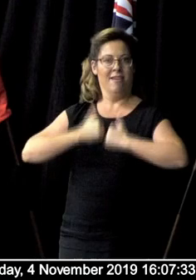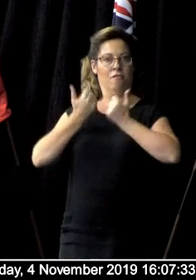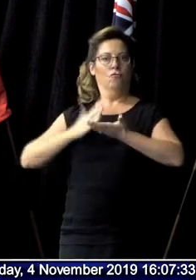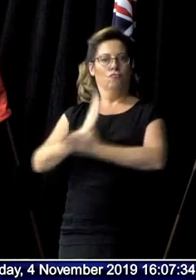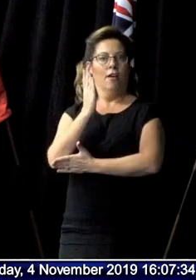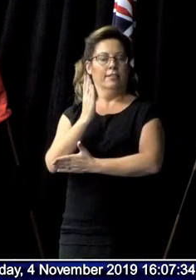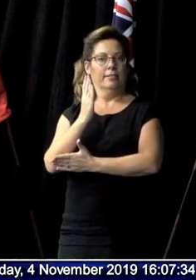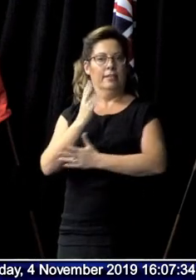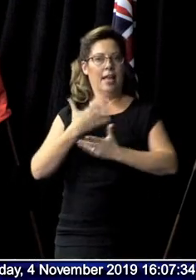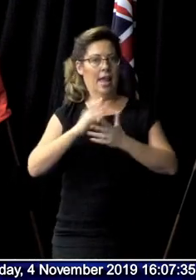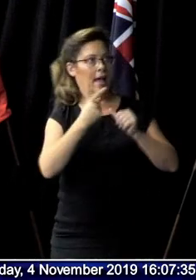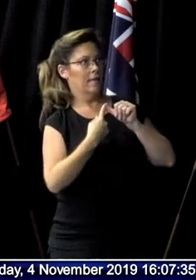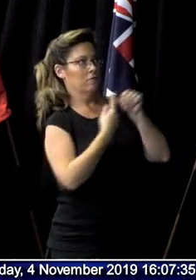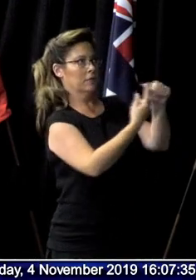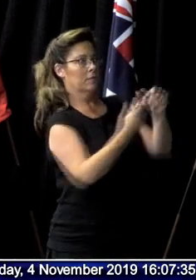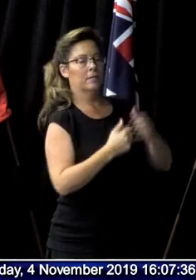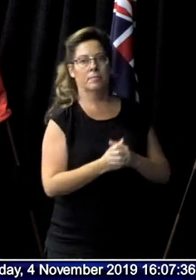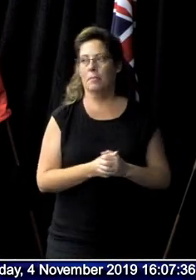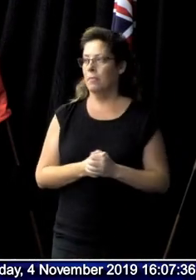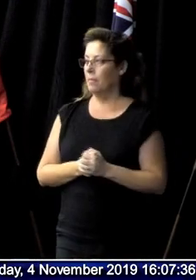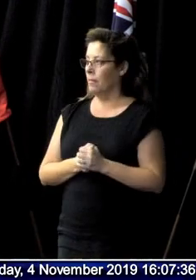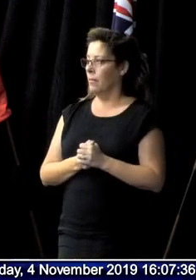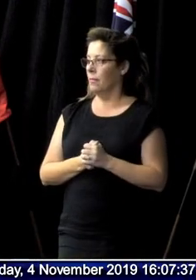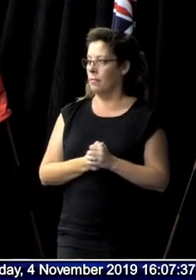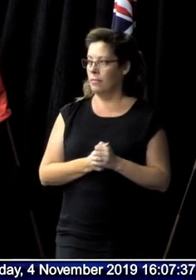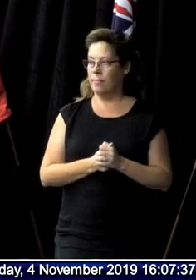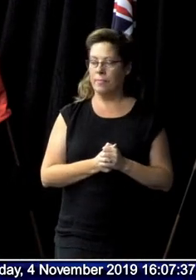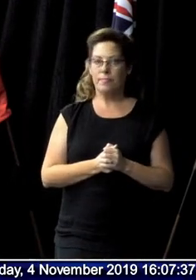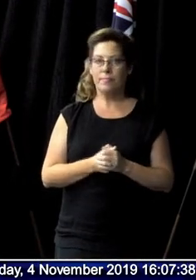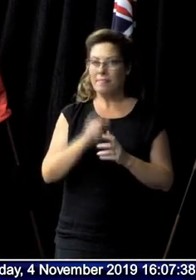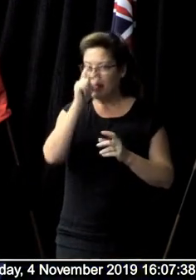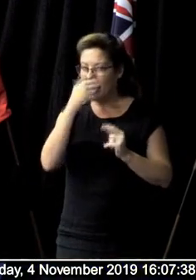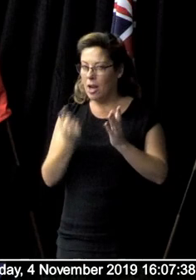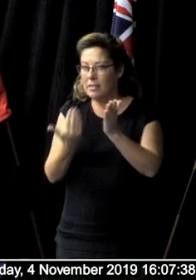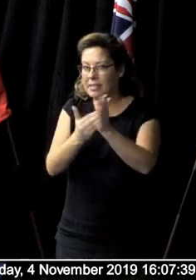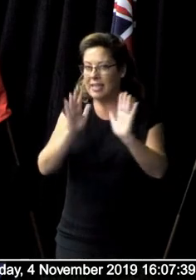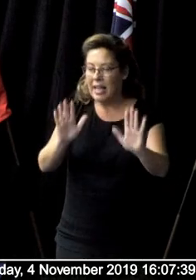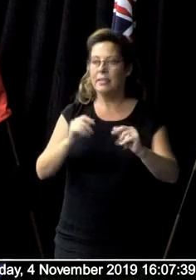Can I just say I just want to make sure that – I want to, I do not judge